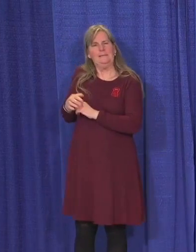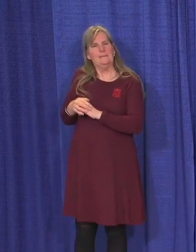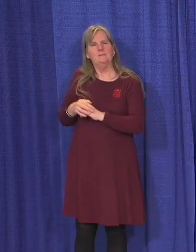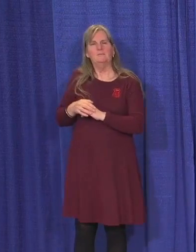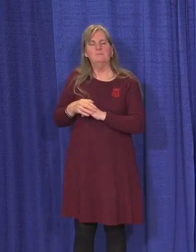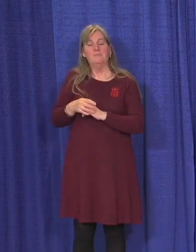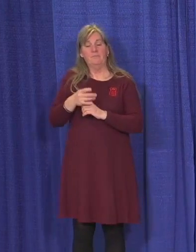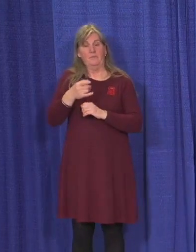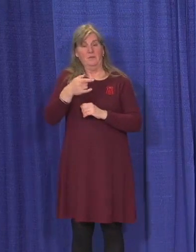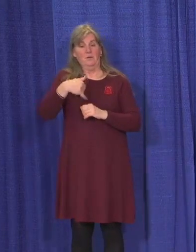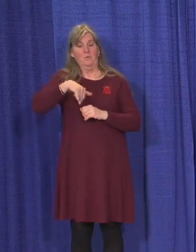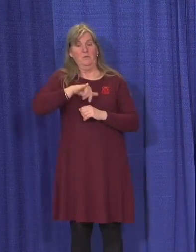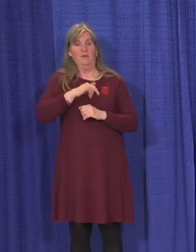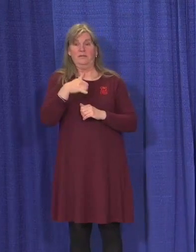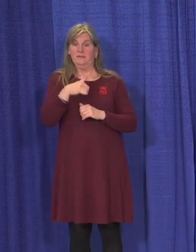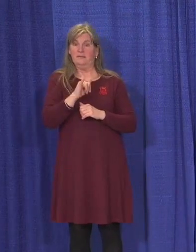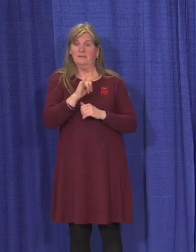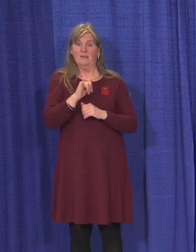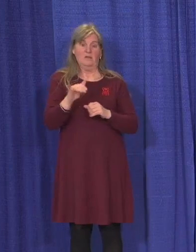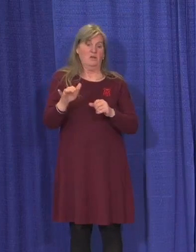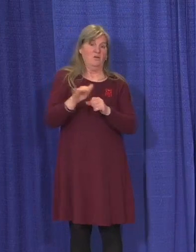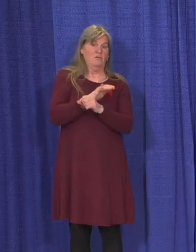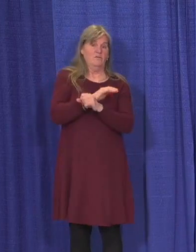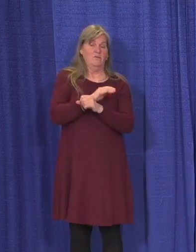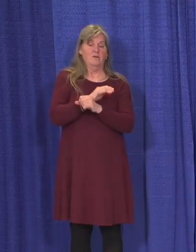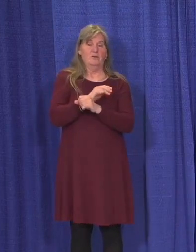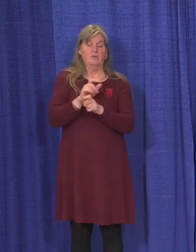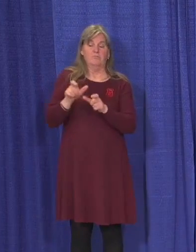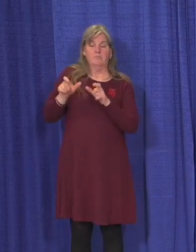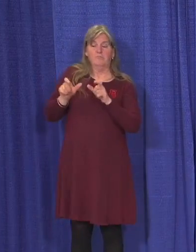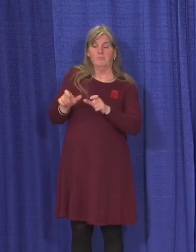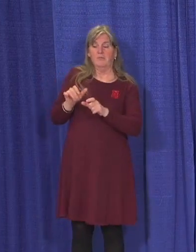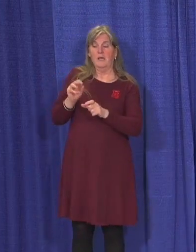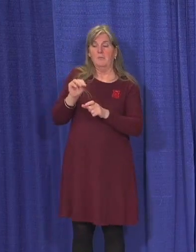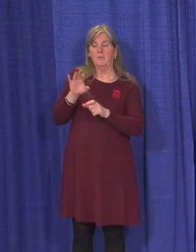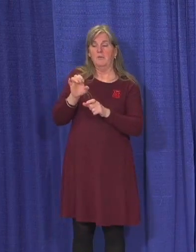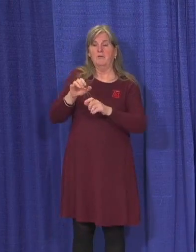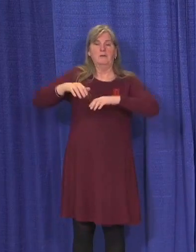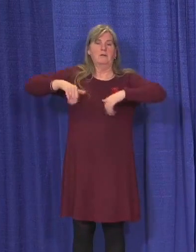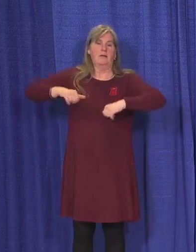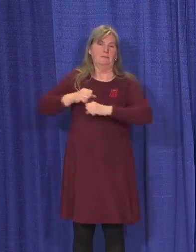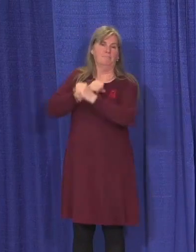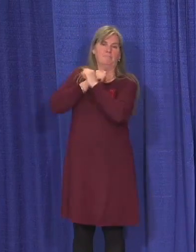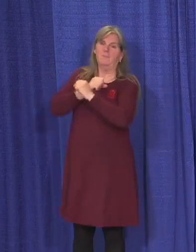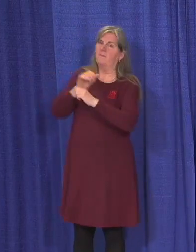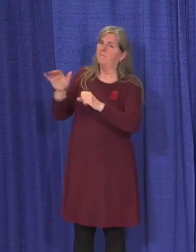doses on the way. As we know, this virus will try